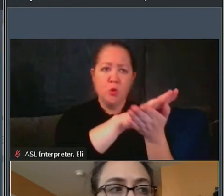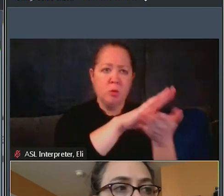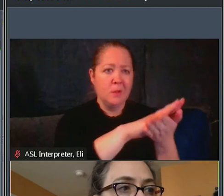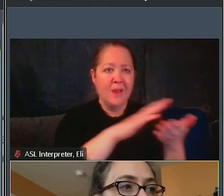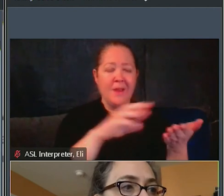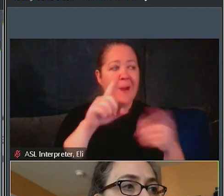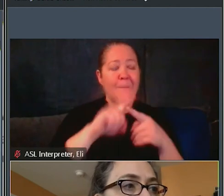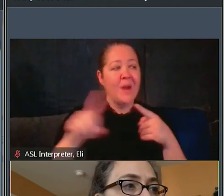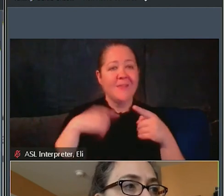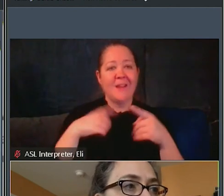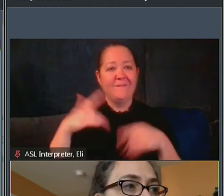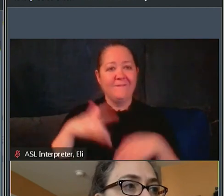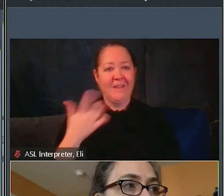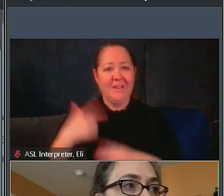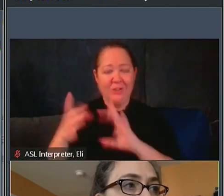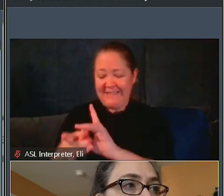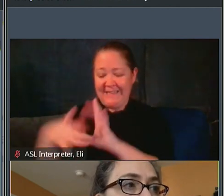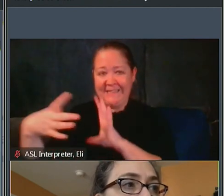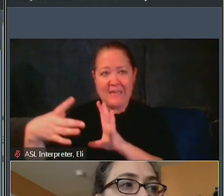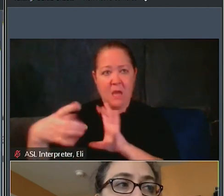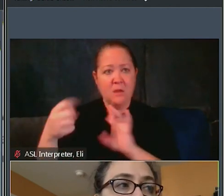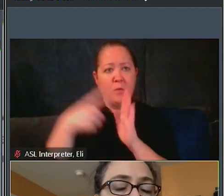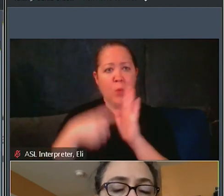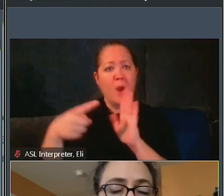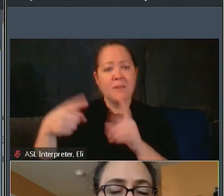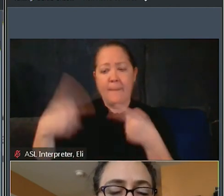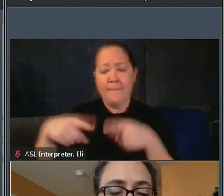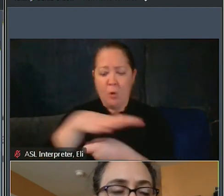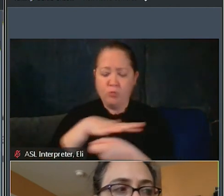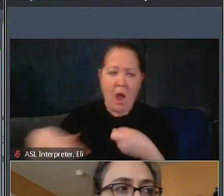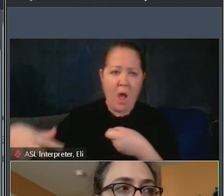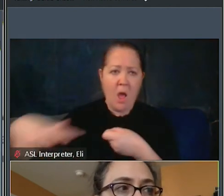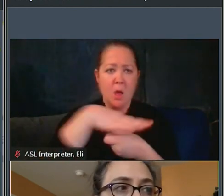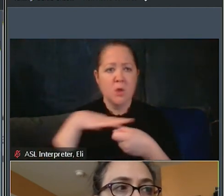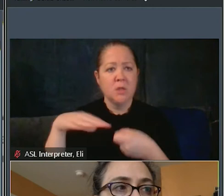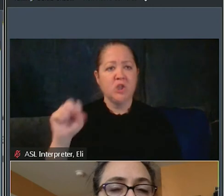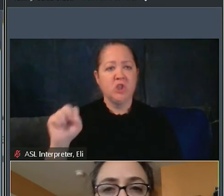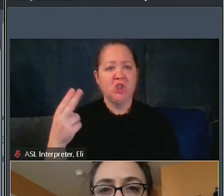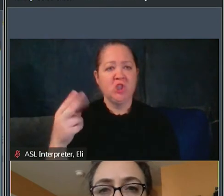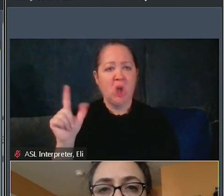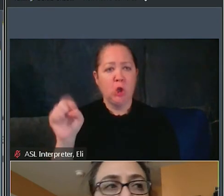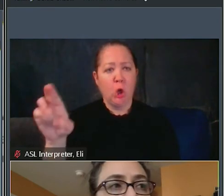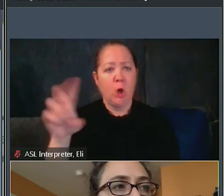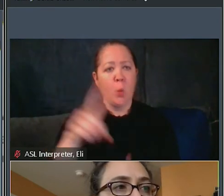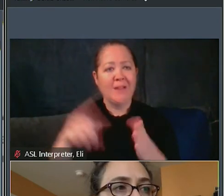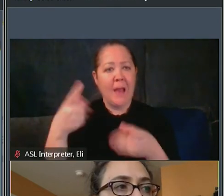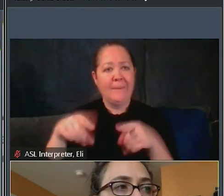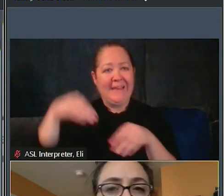and what's happening inside the shelter. I want to make this point. We have such an amazing neighborhood.